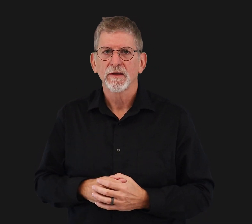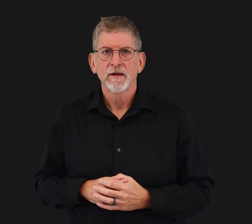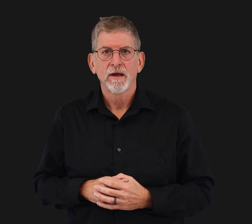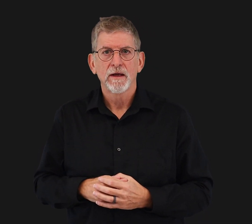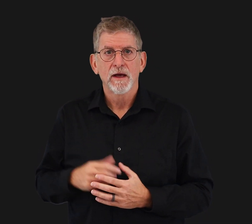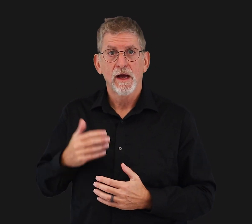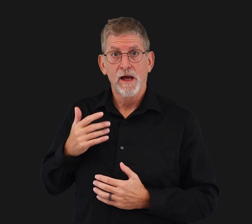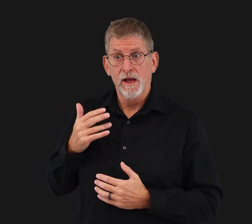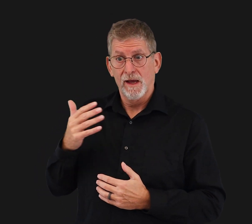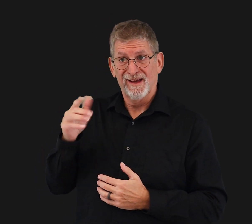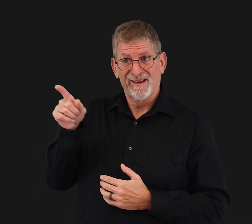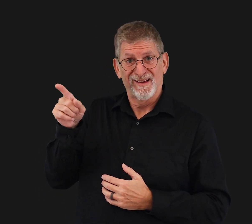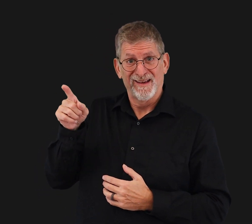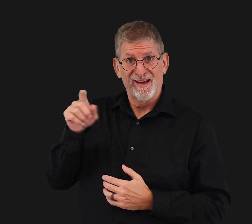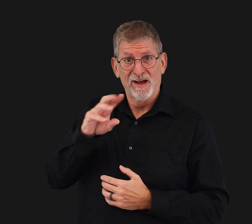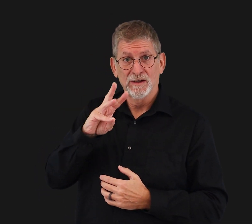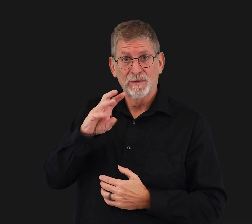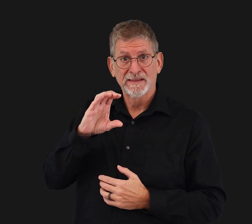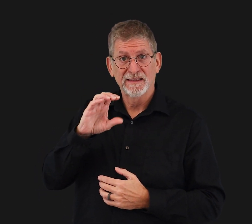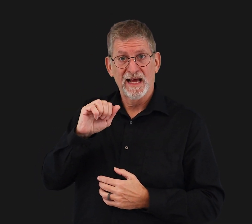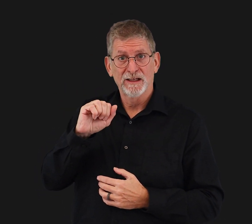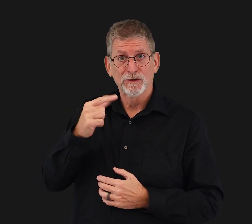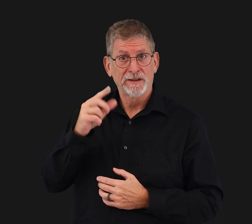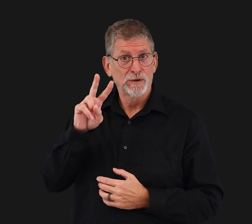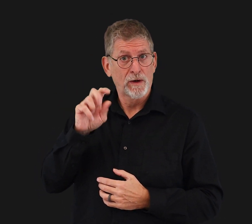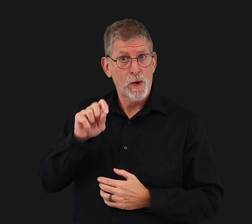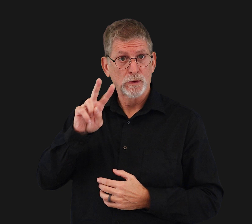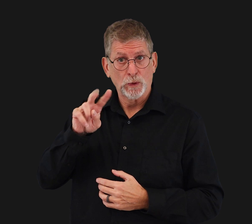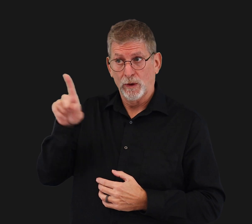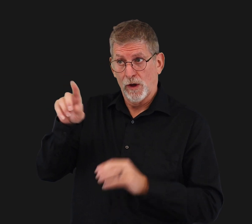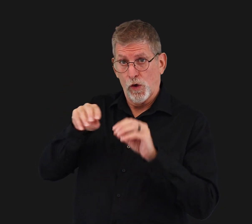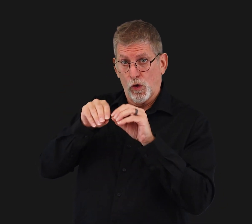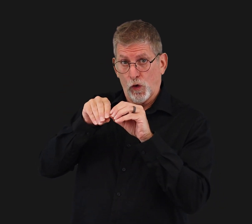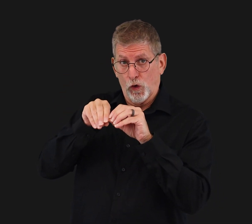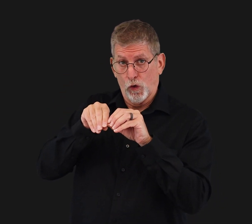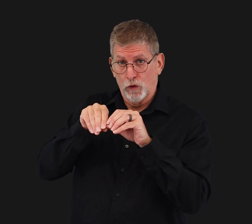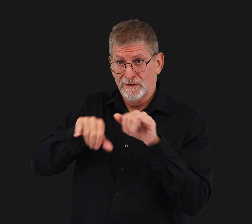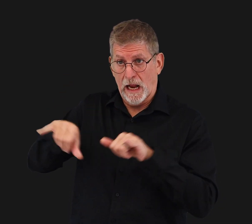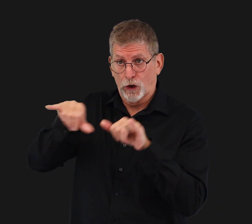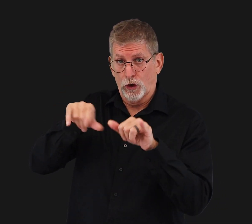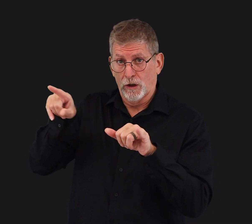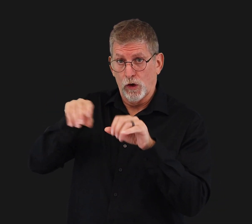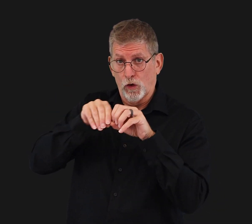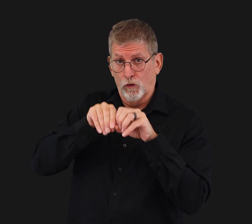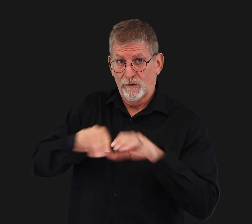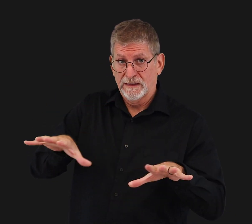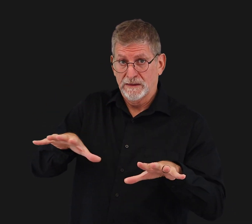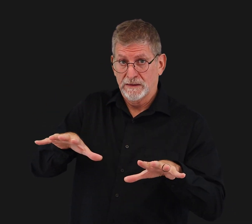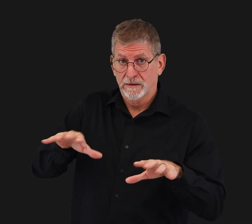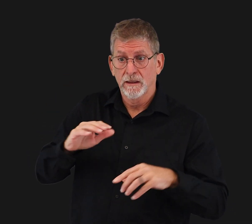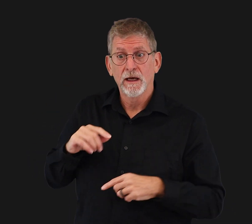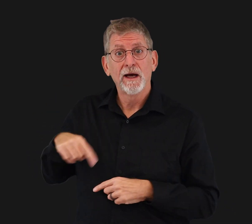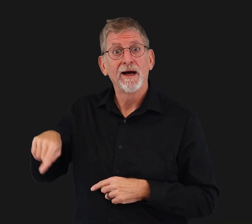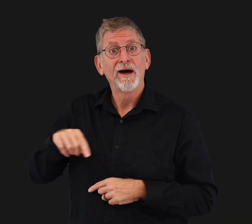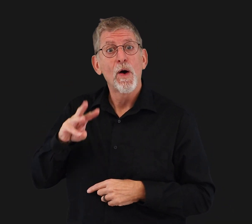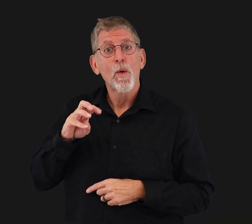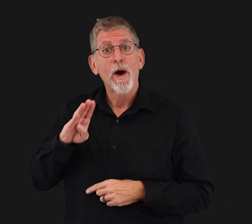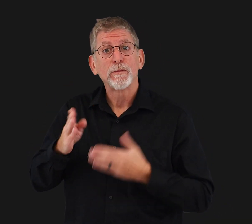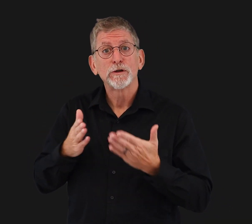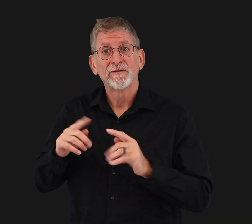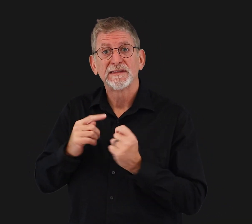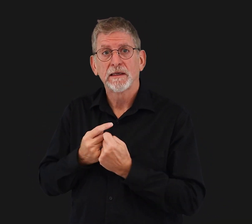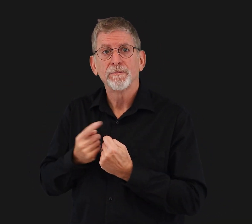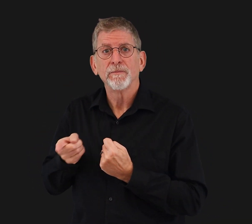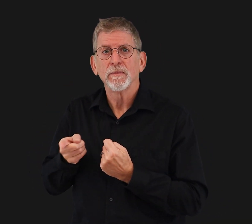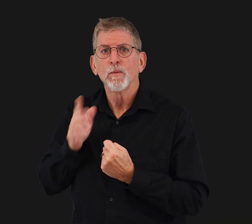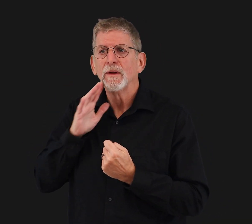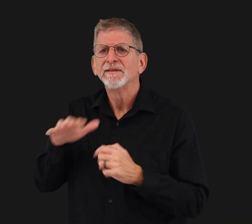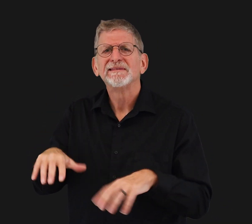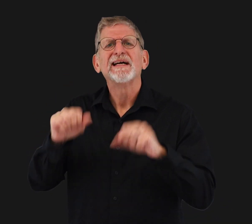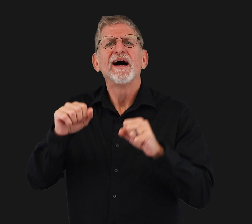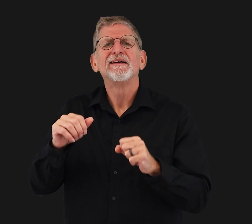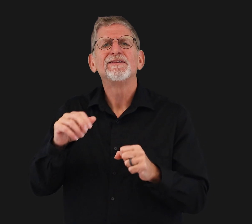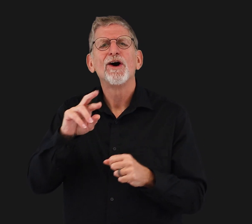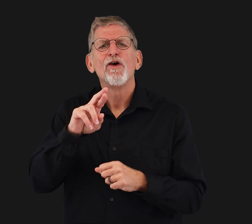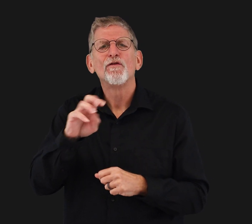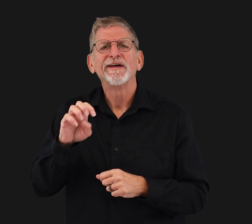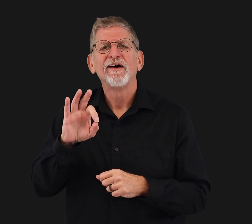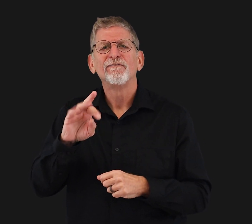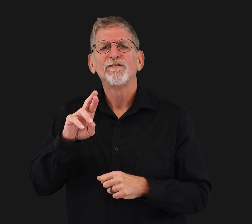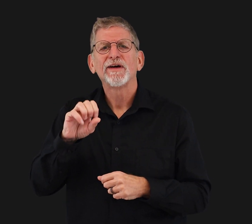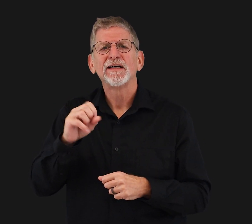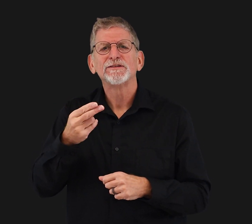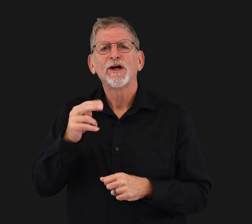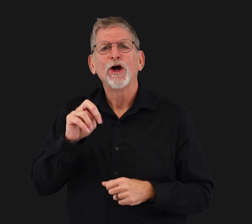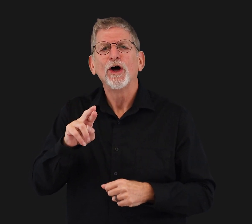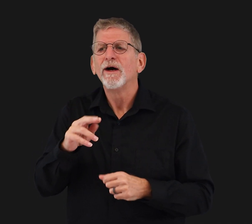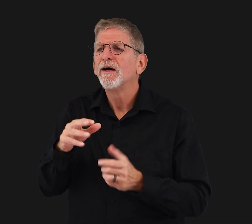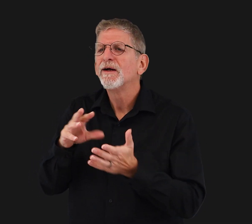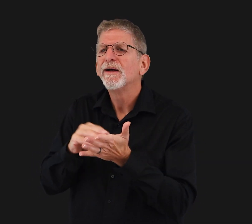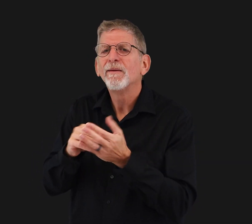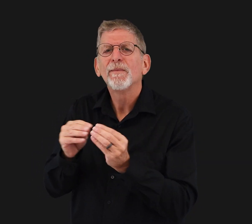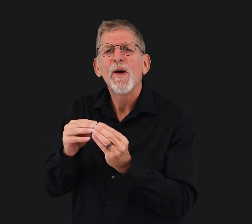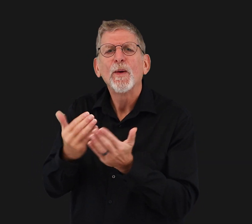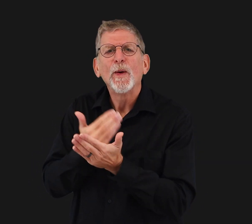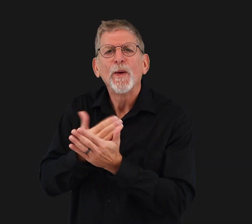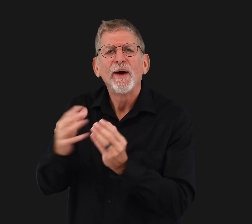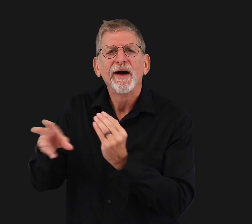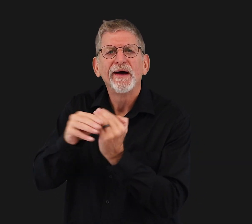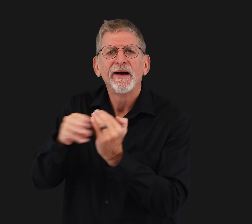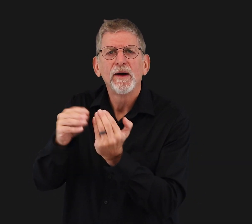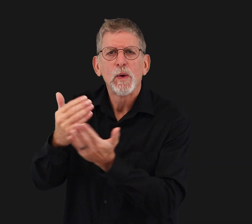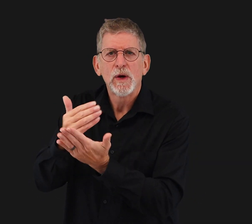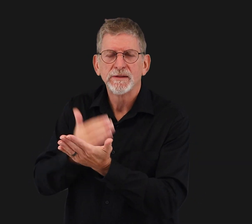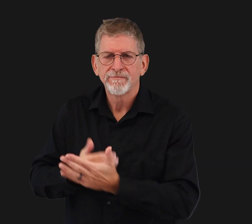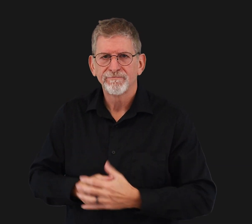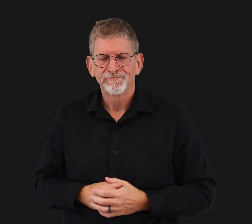Once the WCAG 2.2 standards are released, the Web Services team members will take a refresher course.